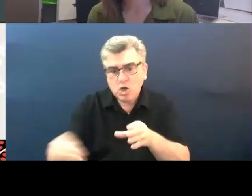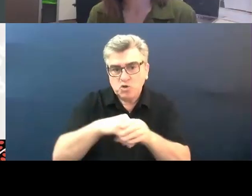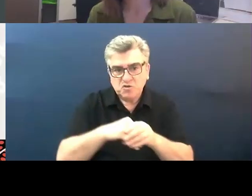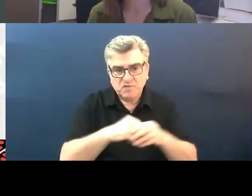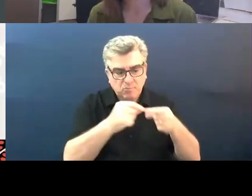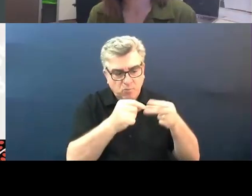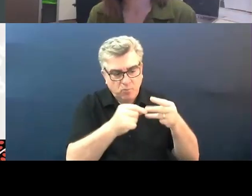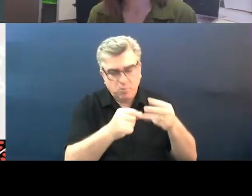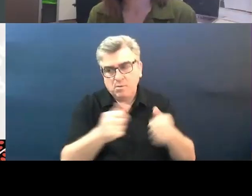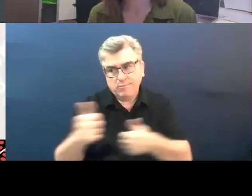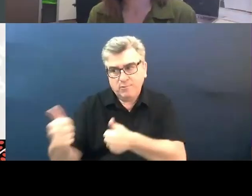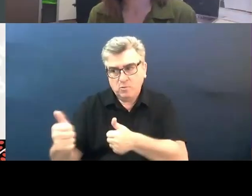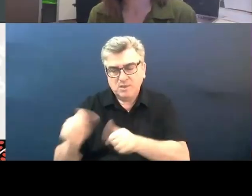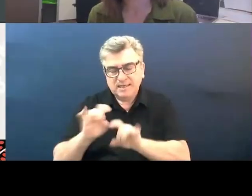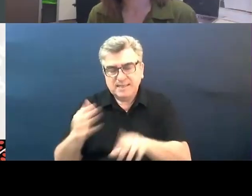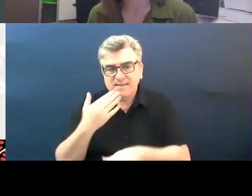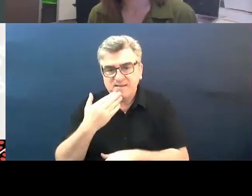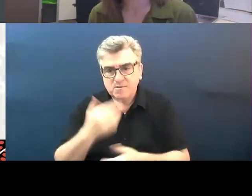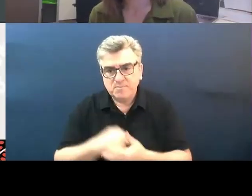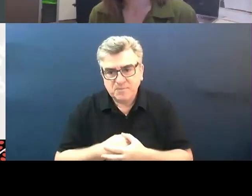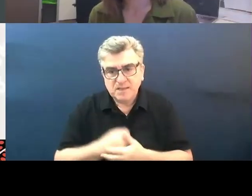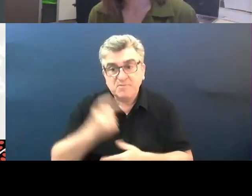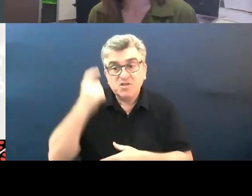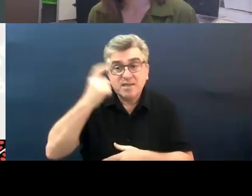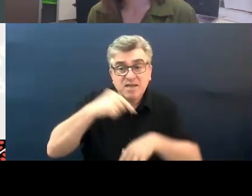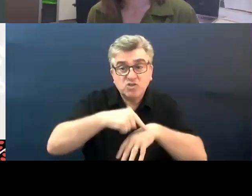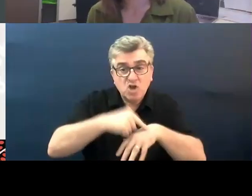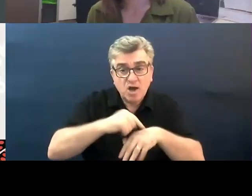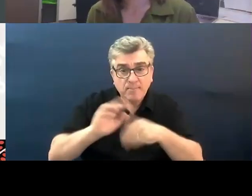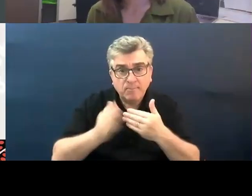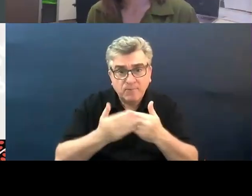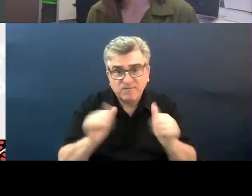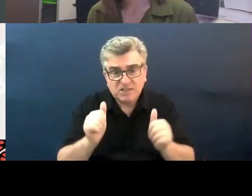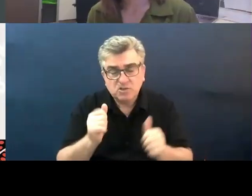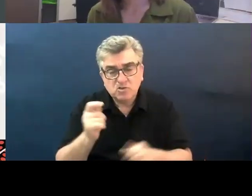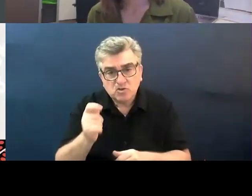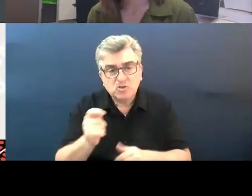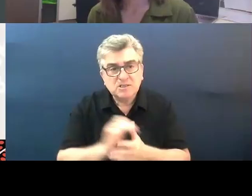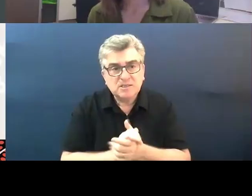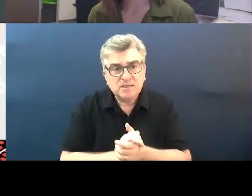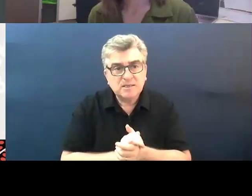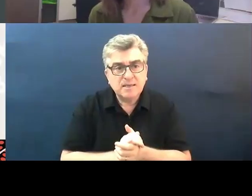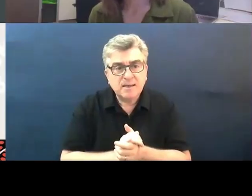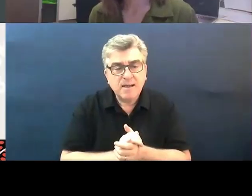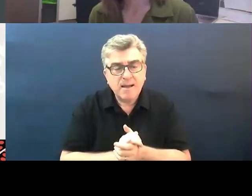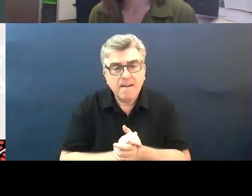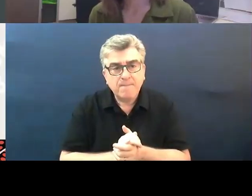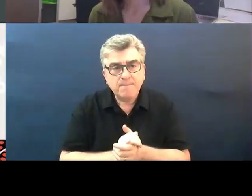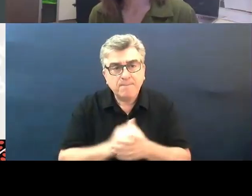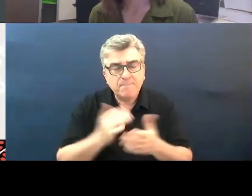Okay. So, I'm conscious of the time. We are going to have to wrap it up there. But I'd really like